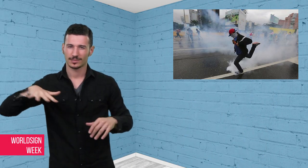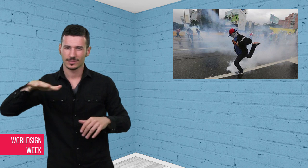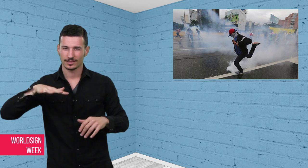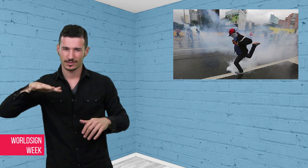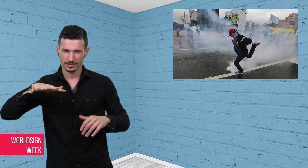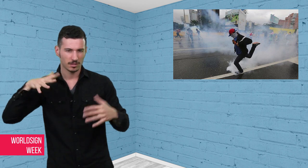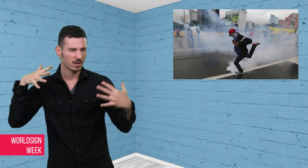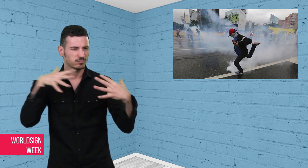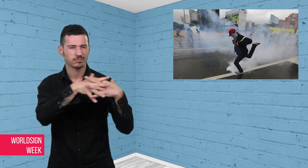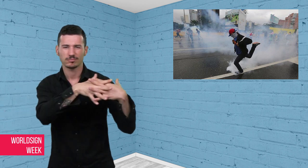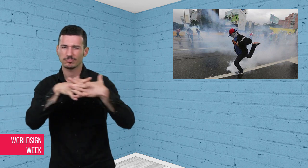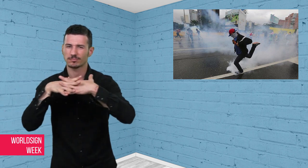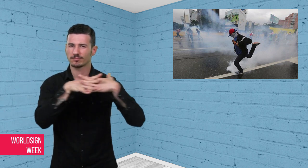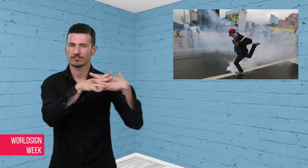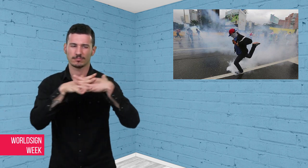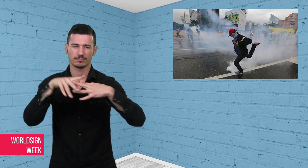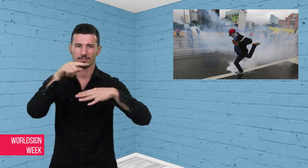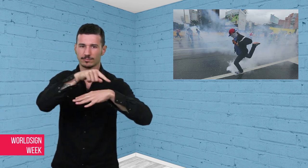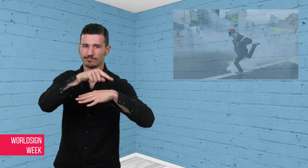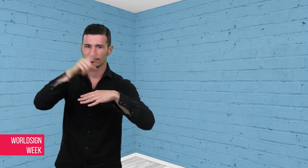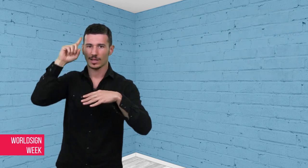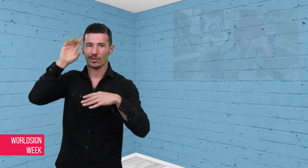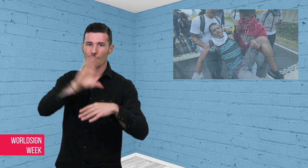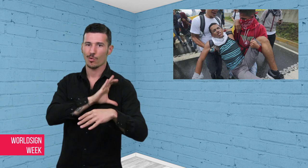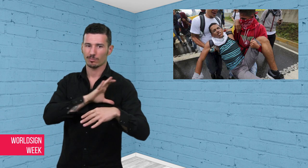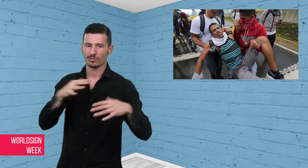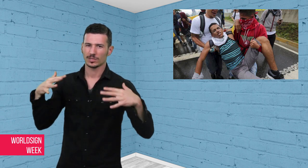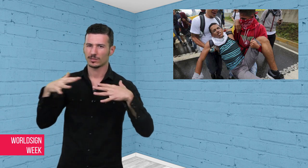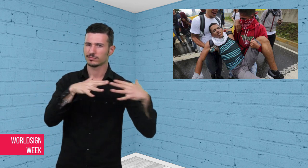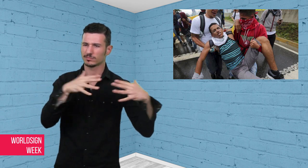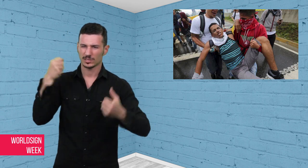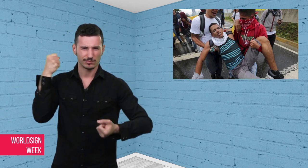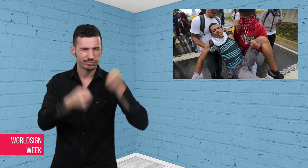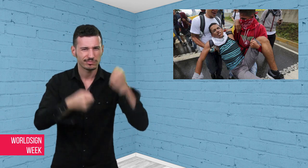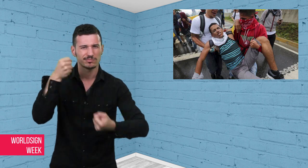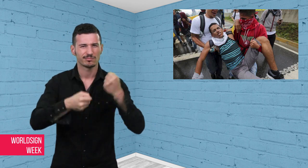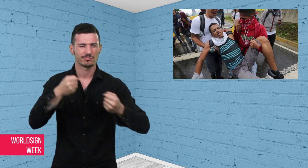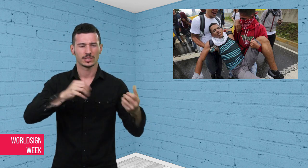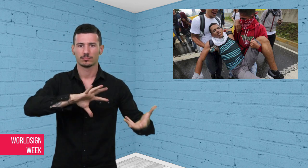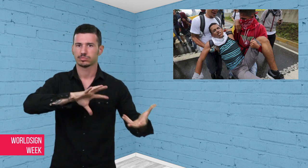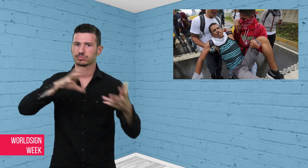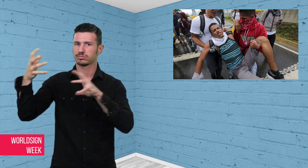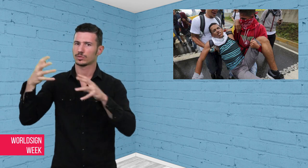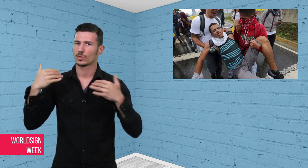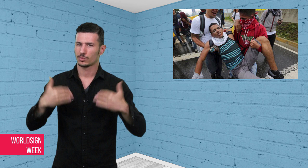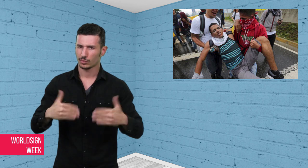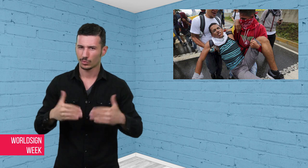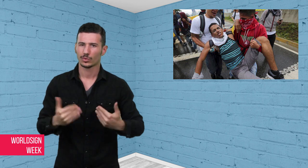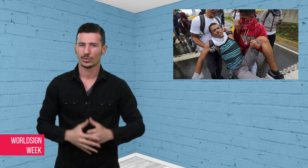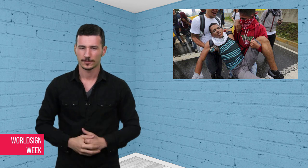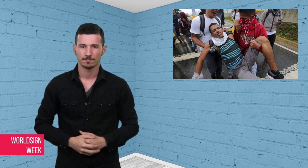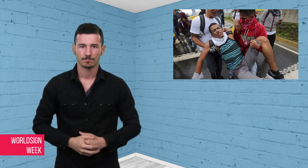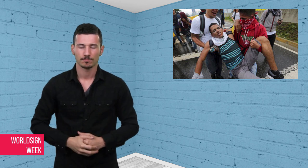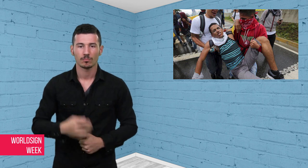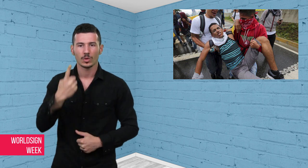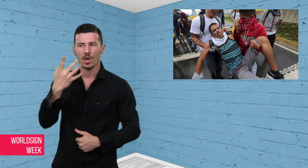protesters clashed with police and it turned violent. The footage appeared of